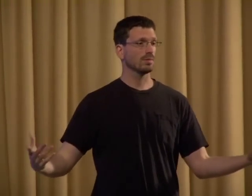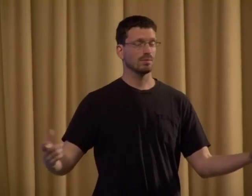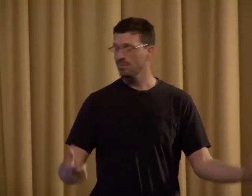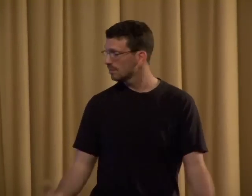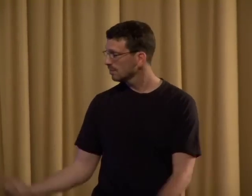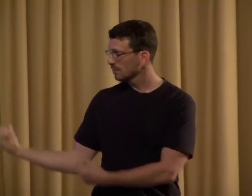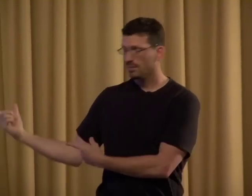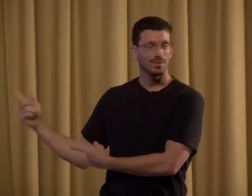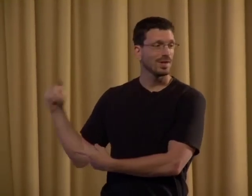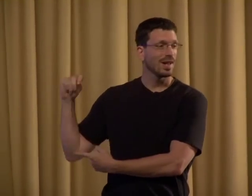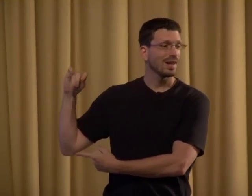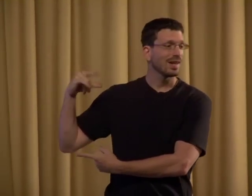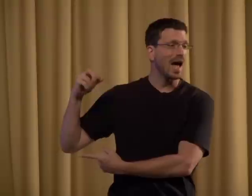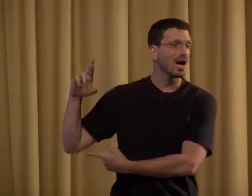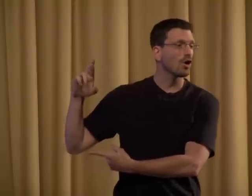Then I'll have happiness. Well, that's a picture of Tiger Woods. He had all that. Did he have happiness? I don't think so.